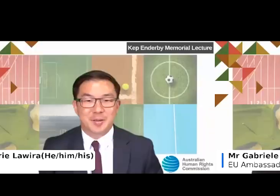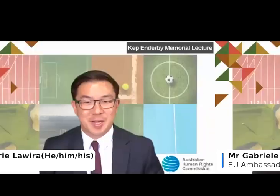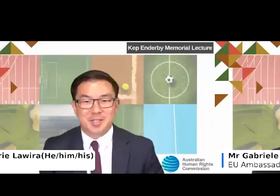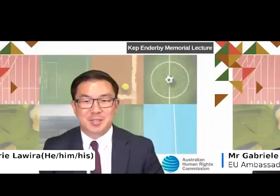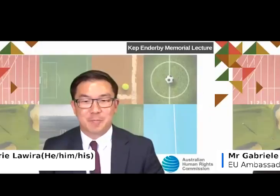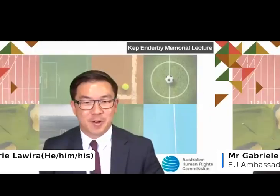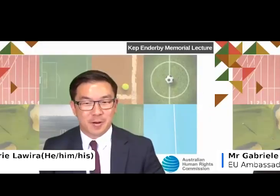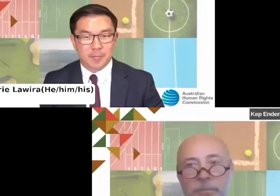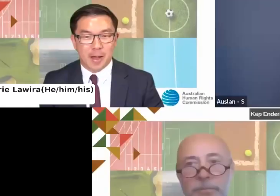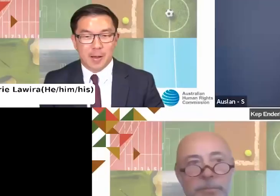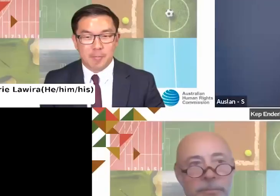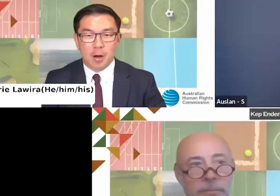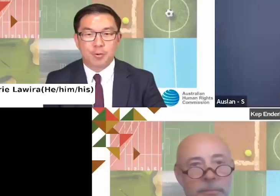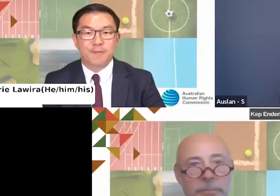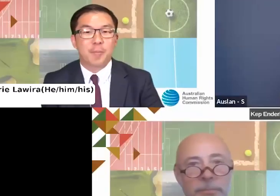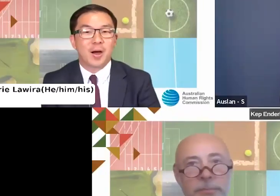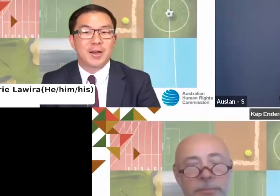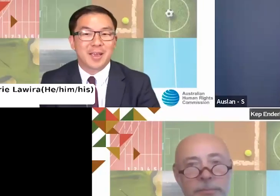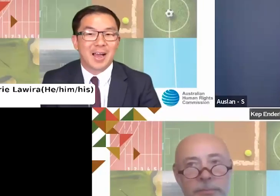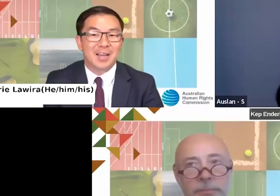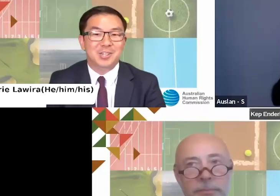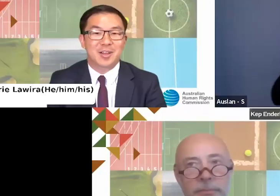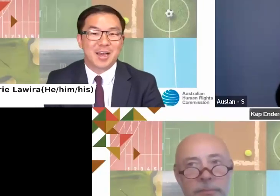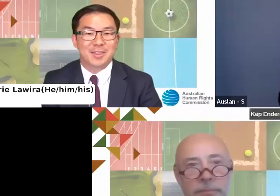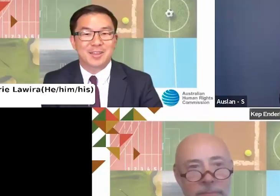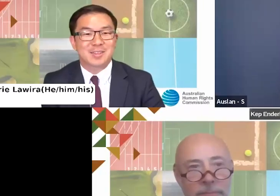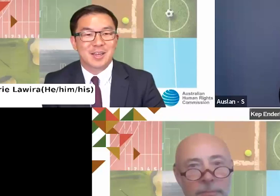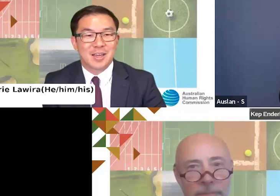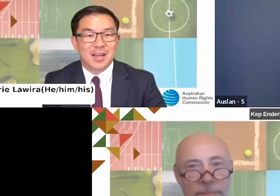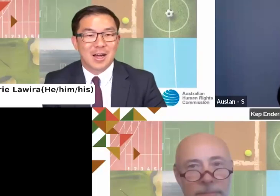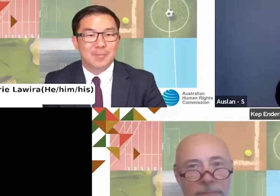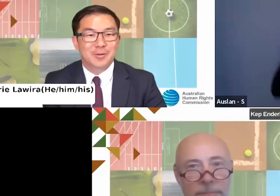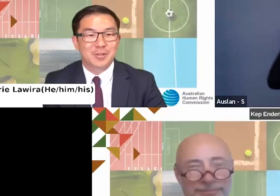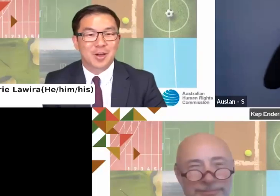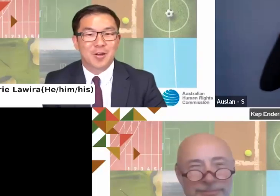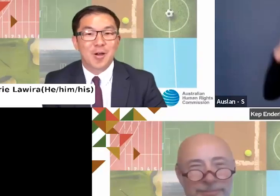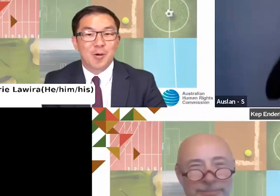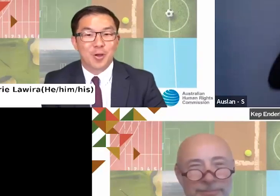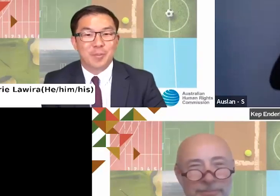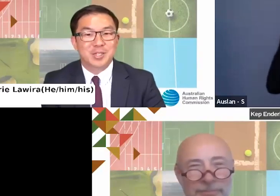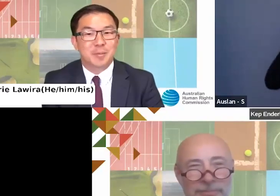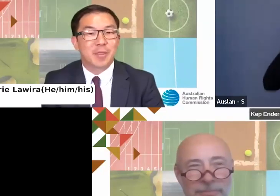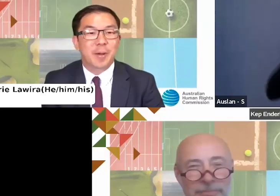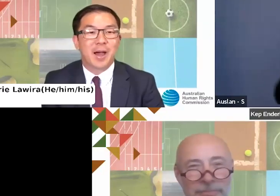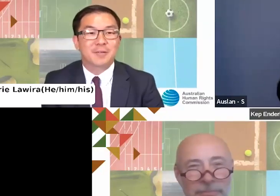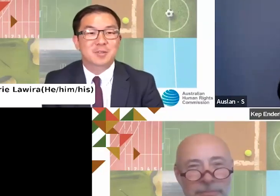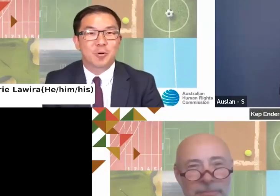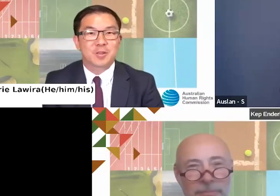You mentioned some very high profile pioneering Australian athletes and also what you mentioned about the power of sport.